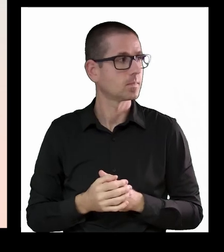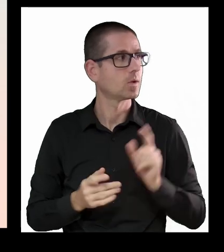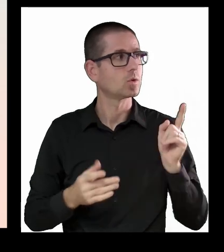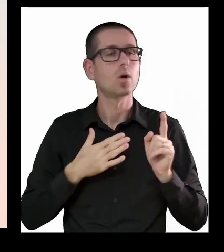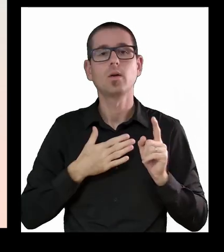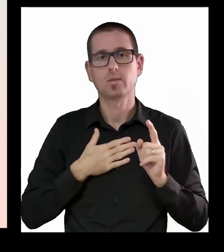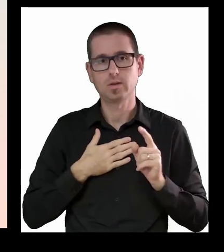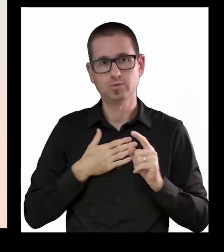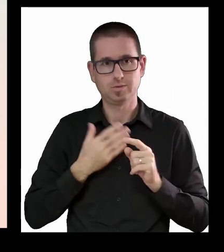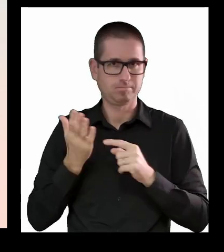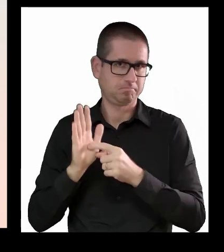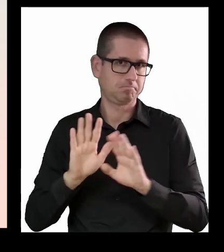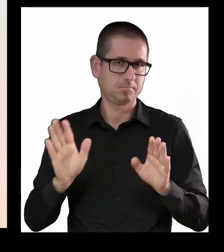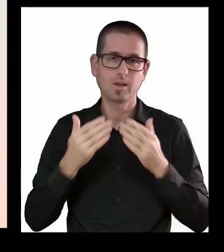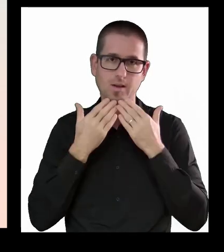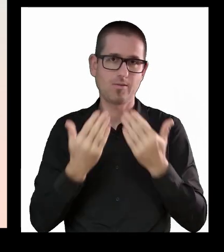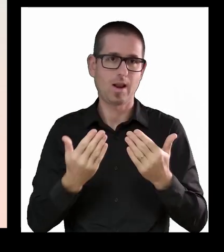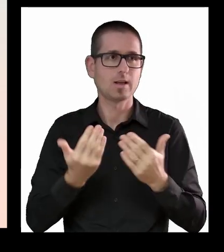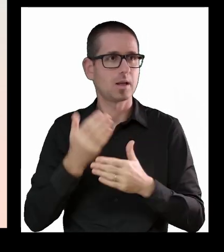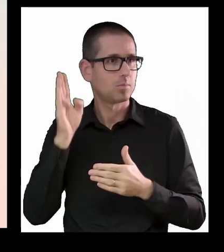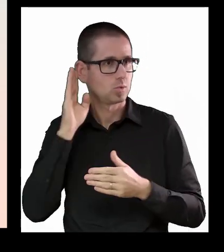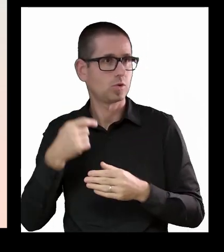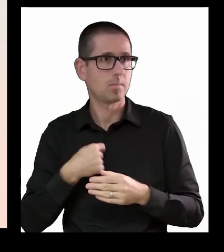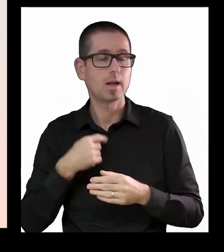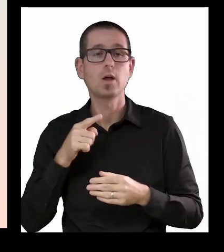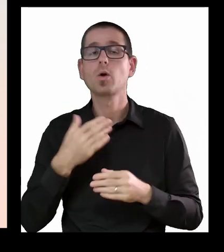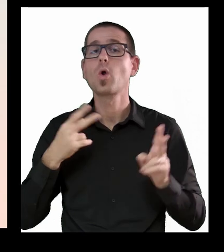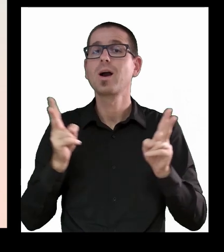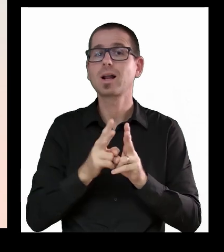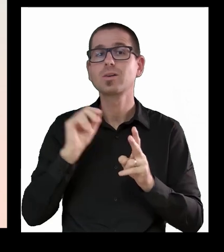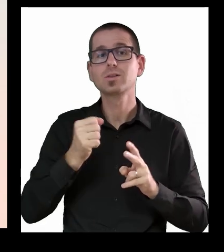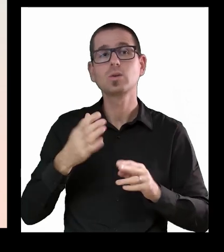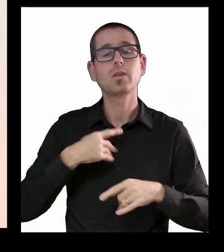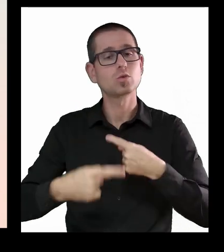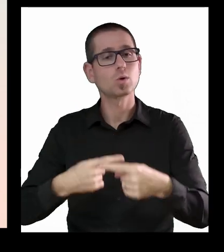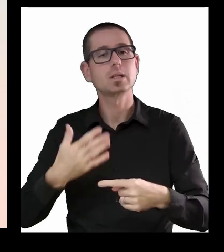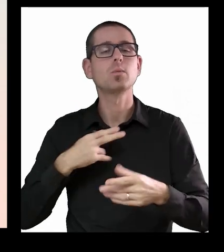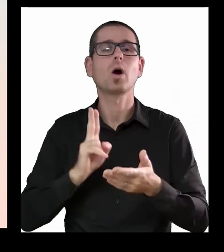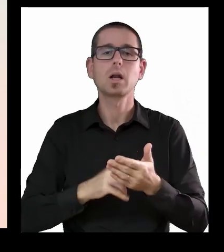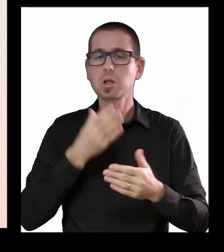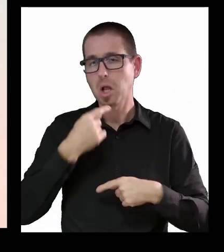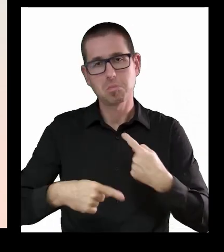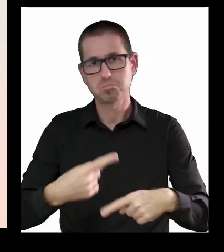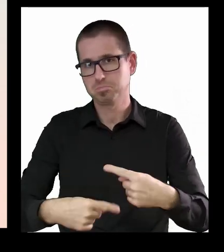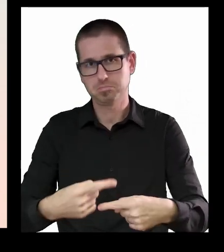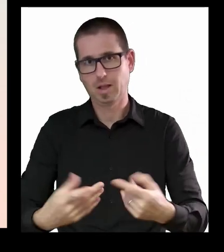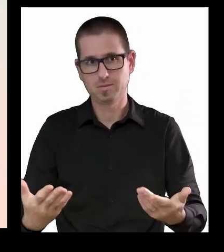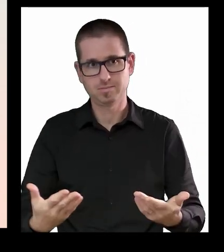and thank you very much for listening me. It was short because our process it was really smooth and passage software